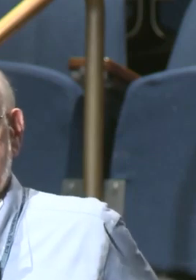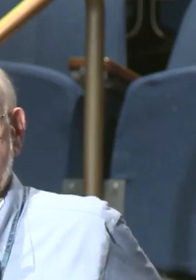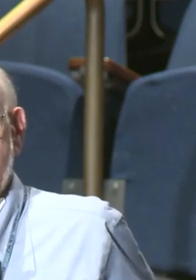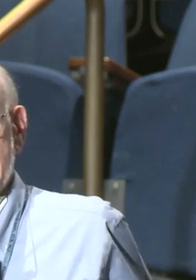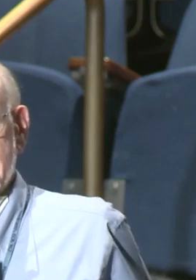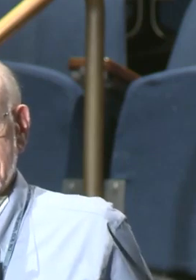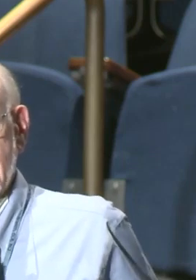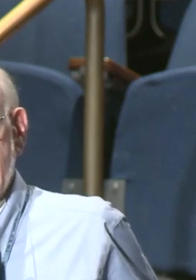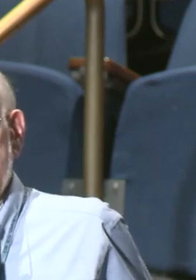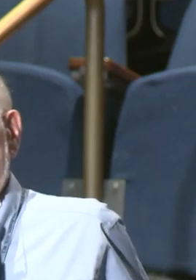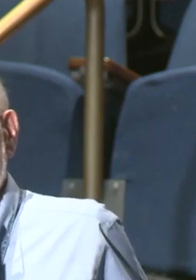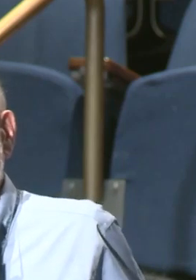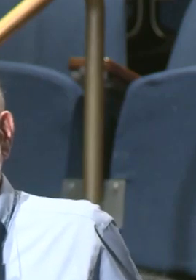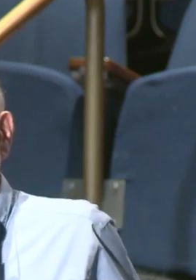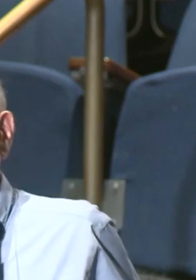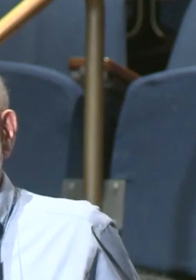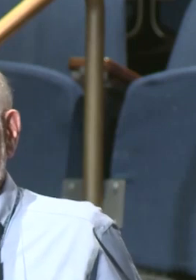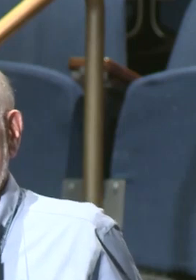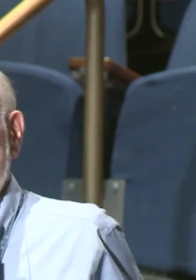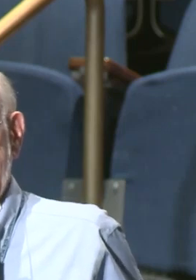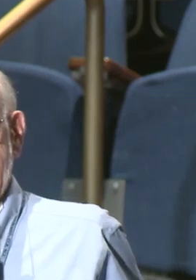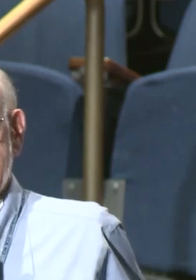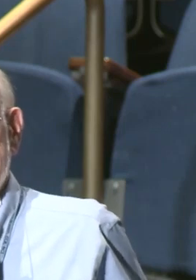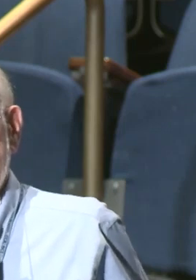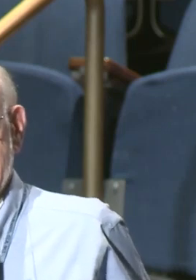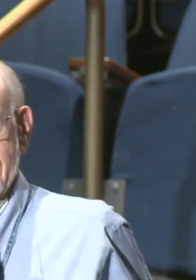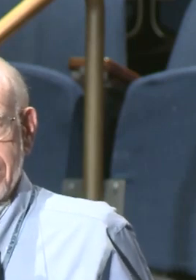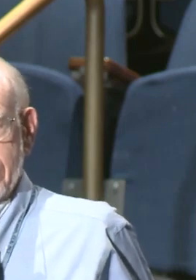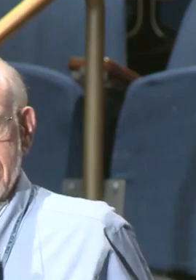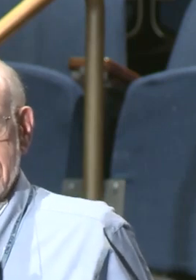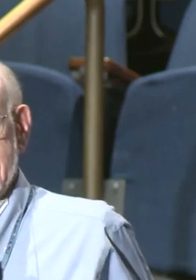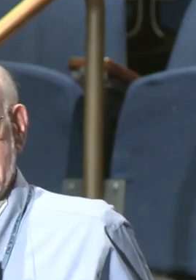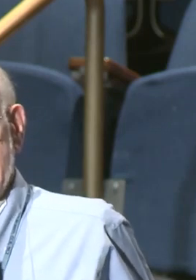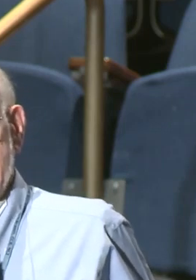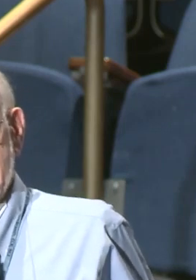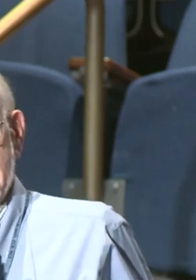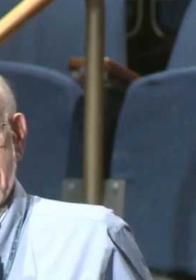MORE EFFECTIVE IN CANCER. THE QUESTION IS DOES THE UNI STING